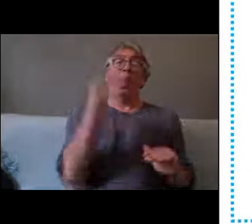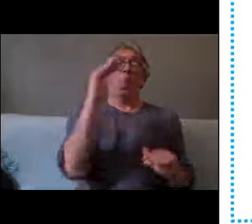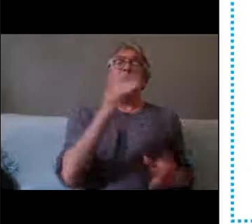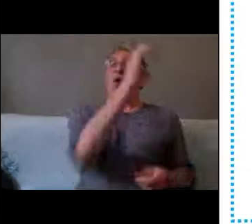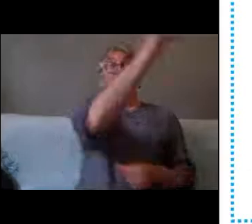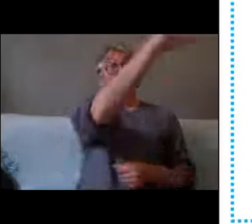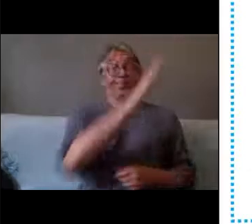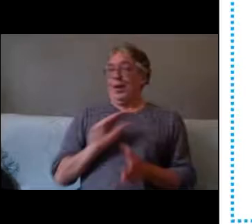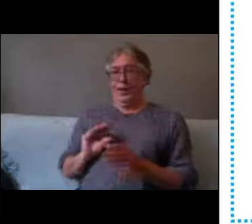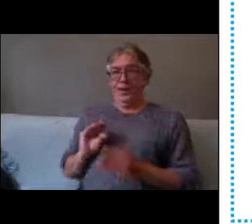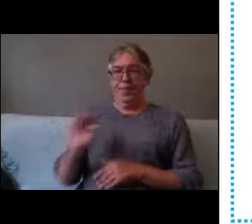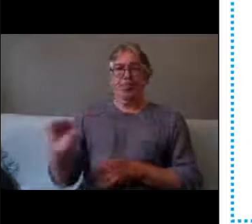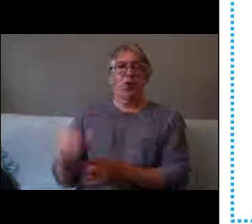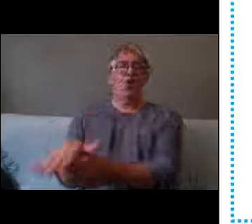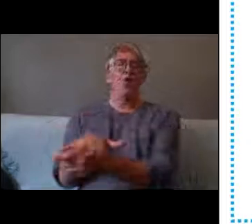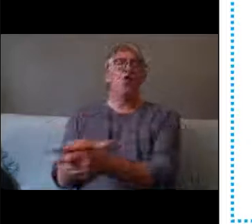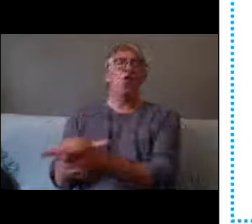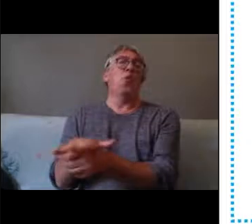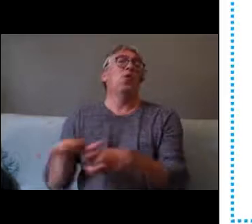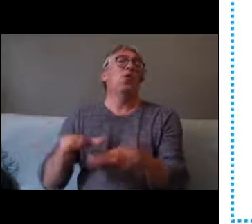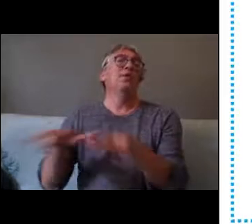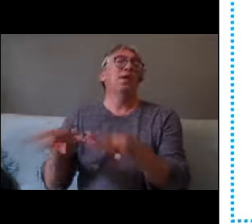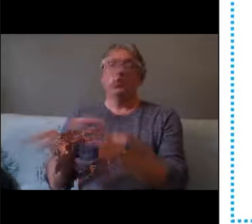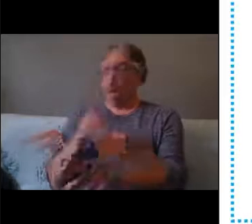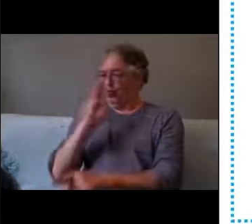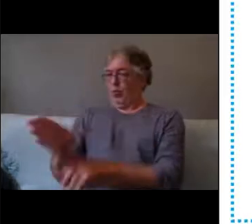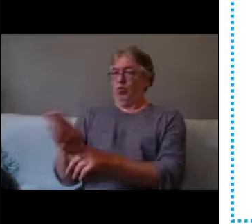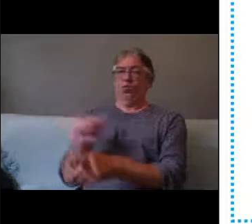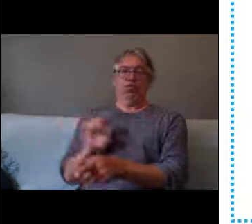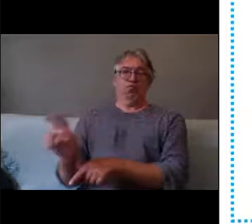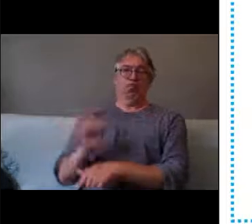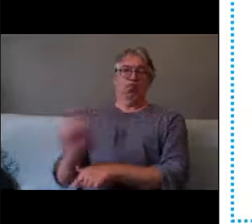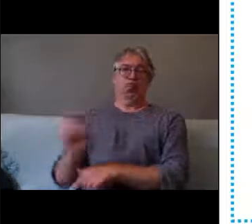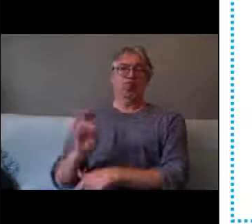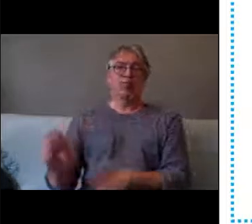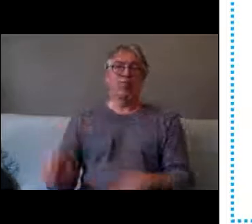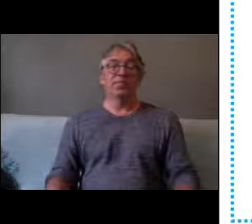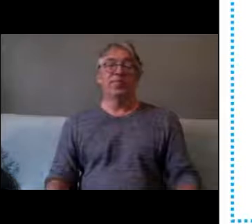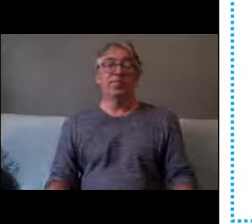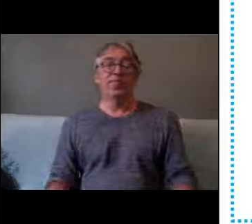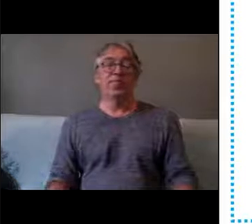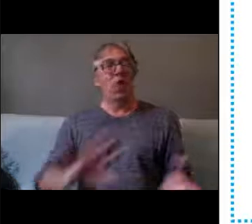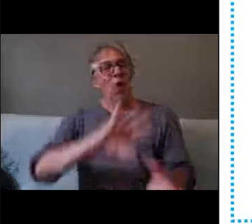The key learnings for us, I think, is we're actively using DID,